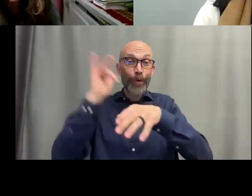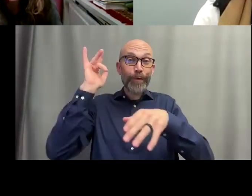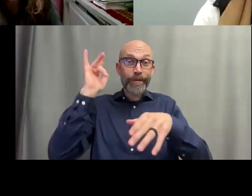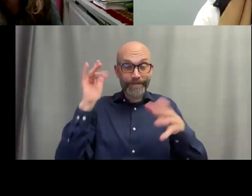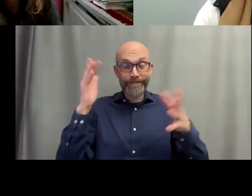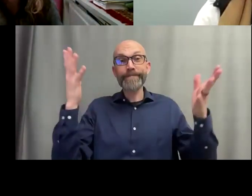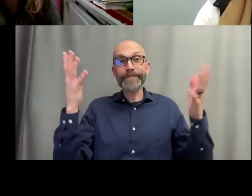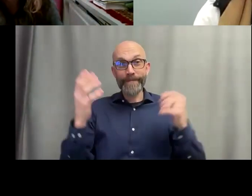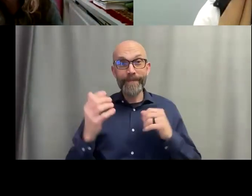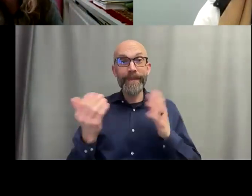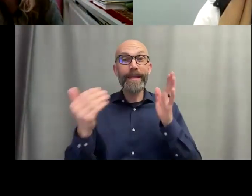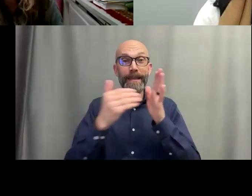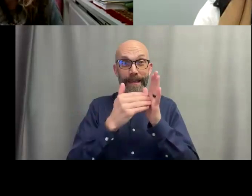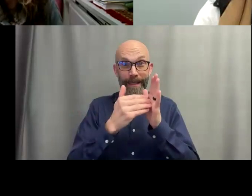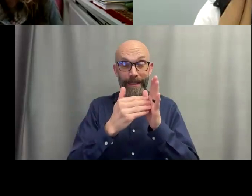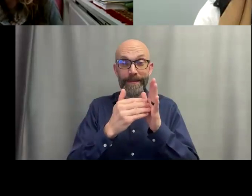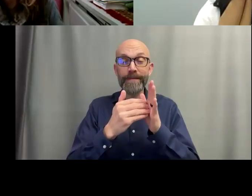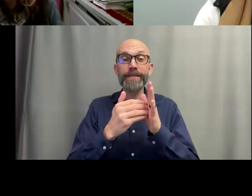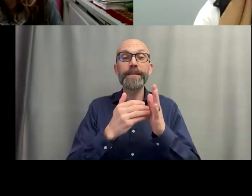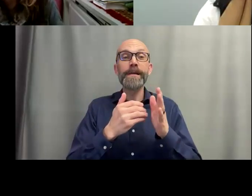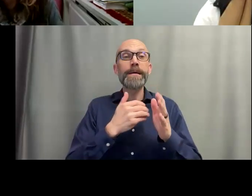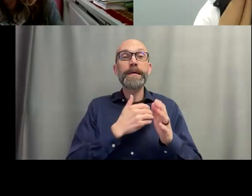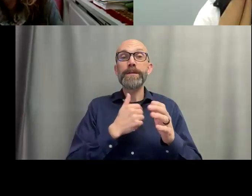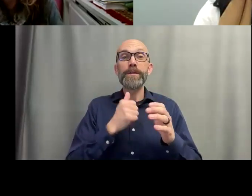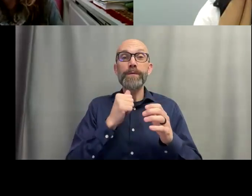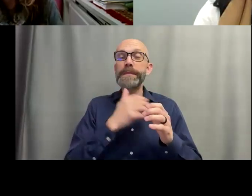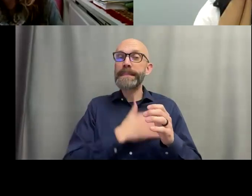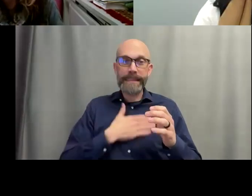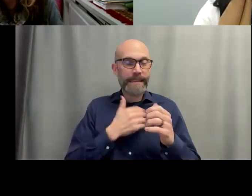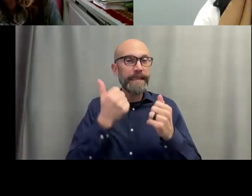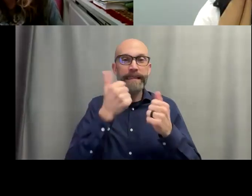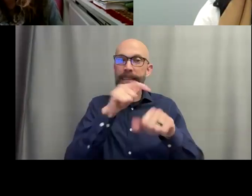And again, do not hesitate to reach out to Linda or me,